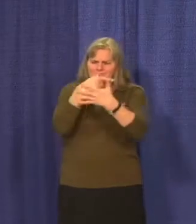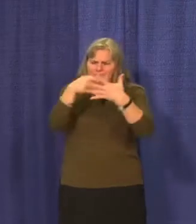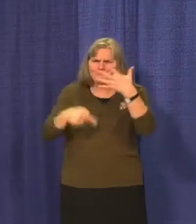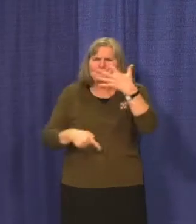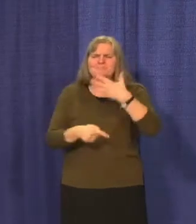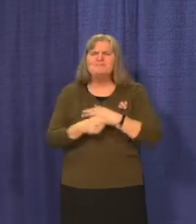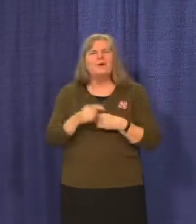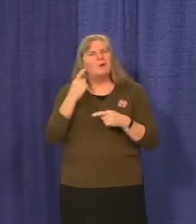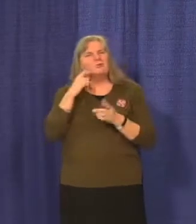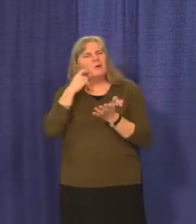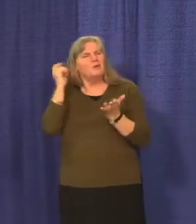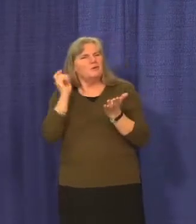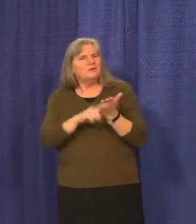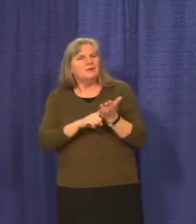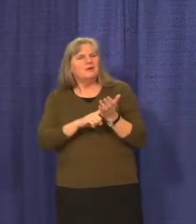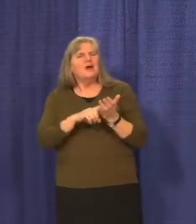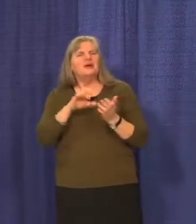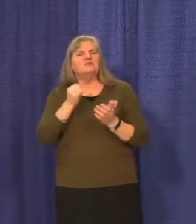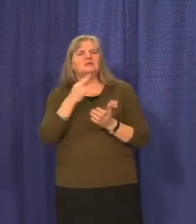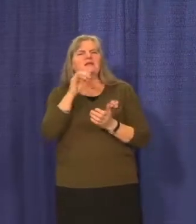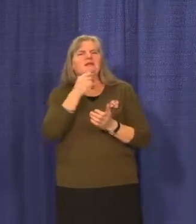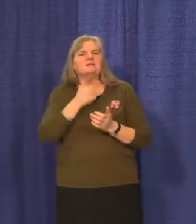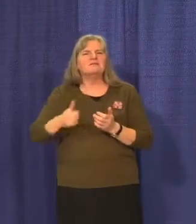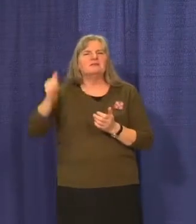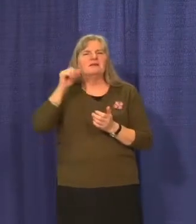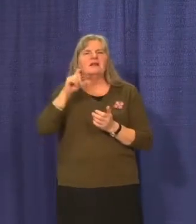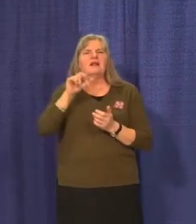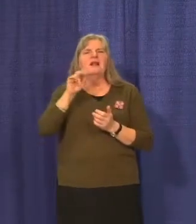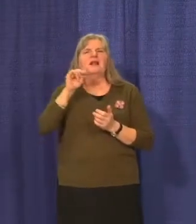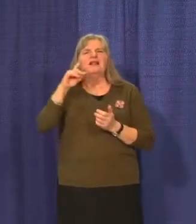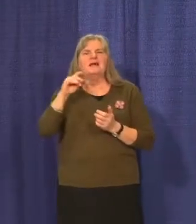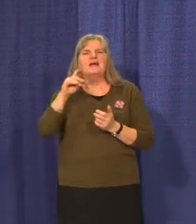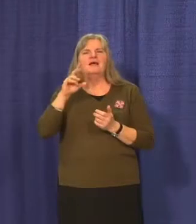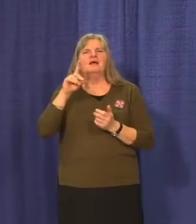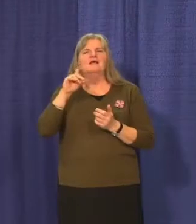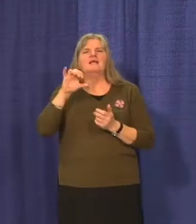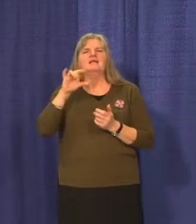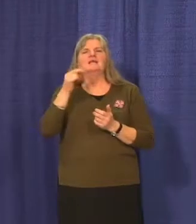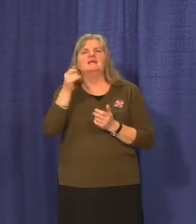I would also like to acknowledge chief Linda Dixon who got